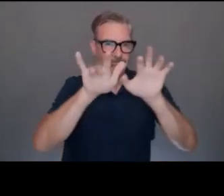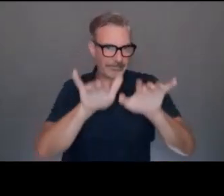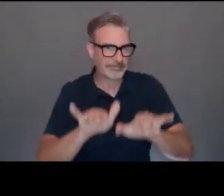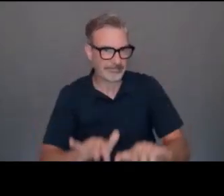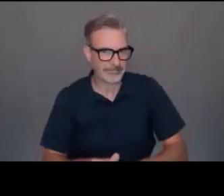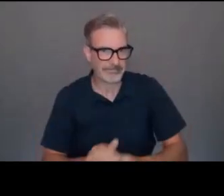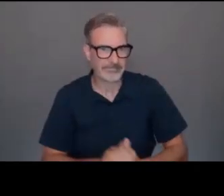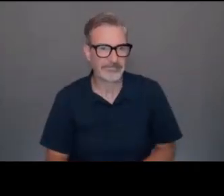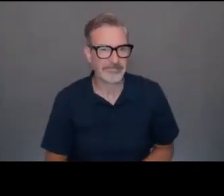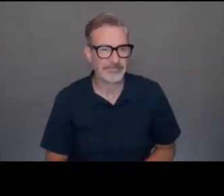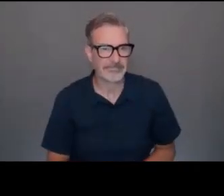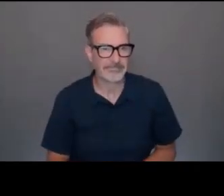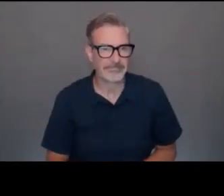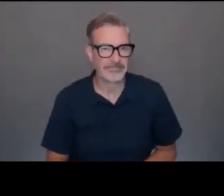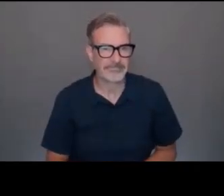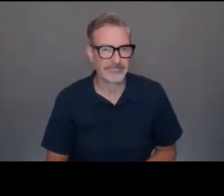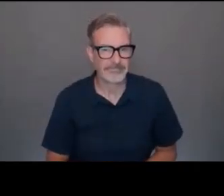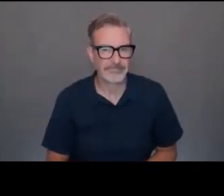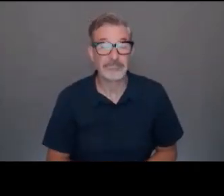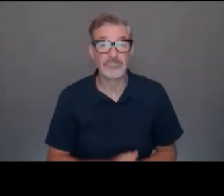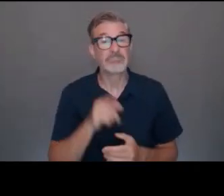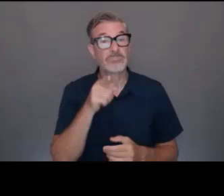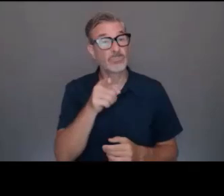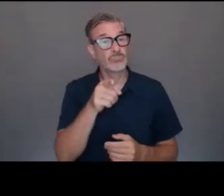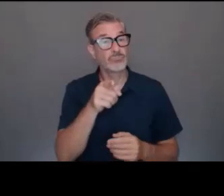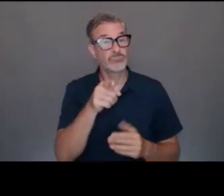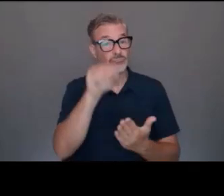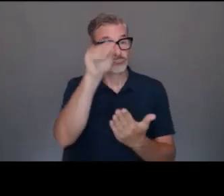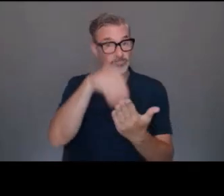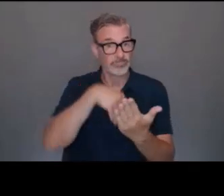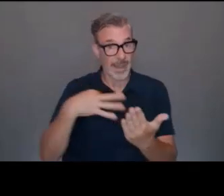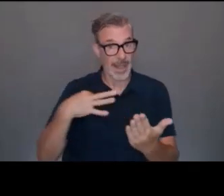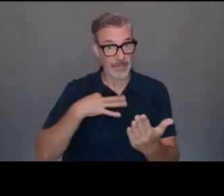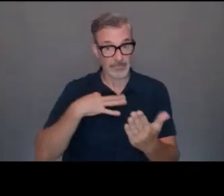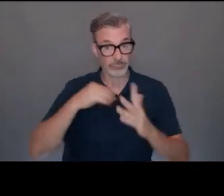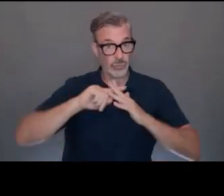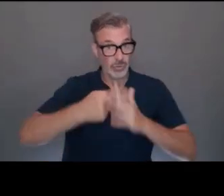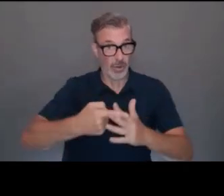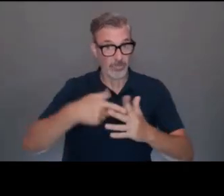Once applicants begin their Application Form, they'll navigate through roughly